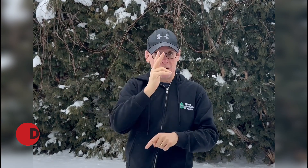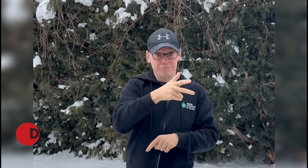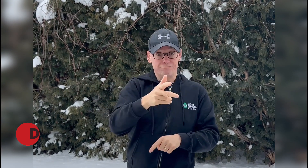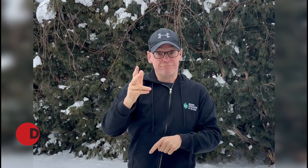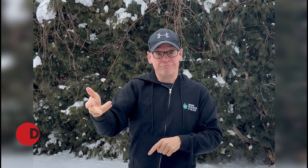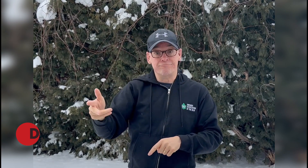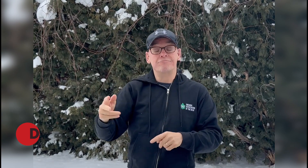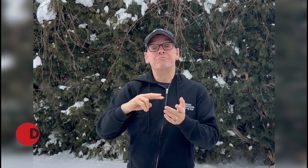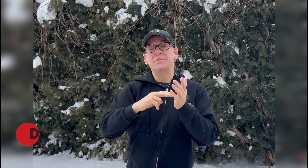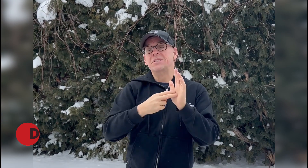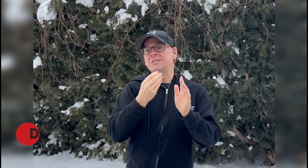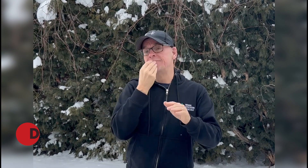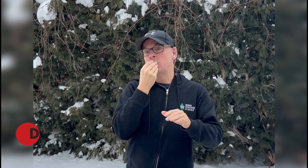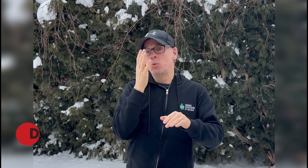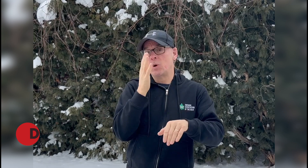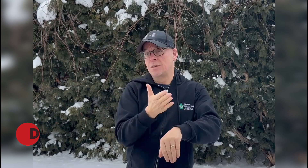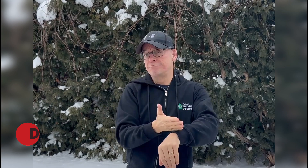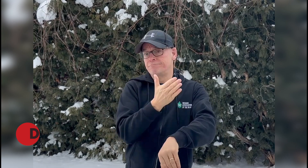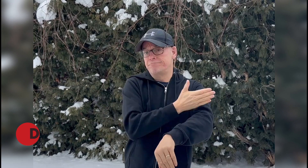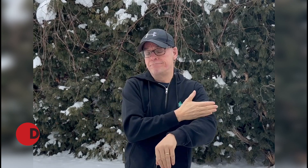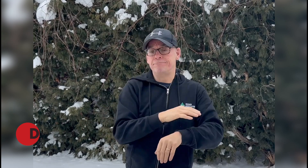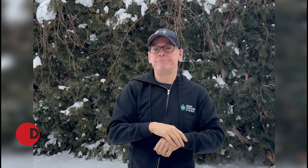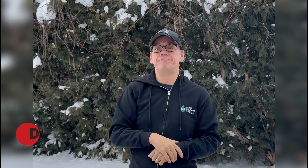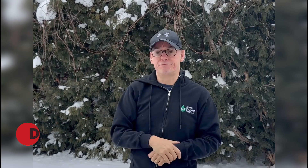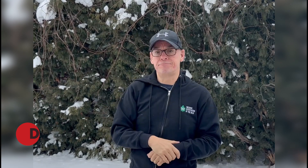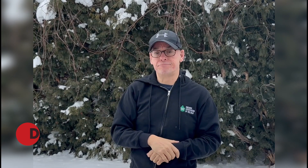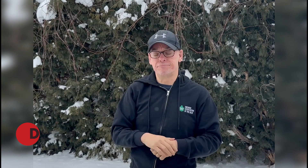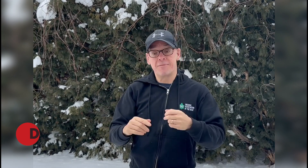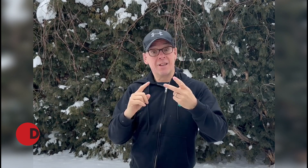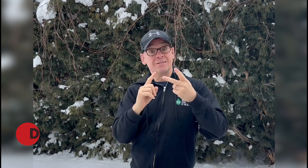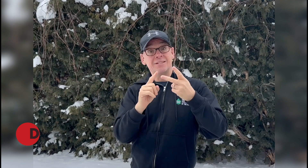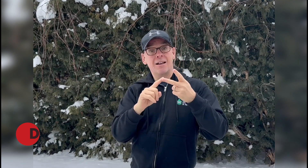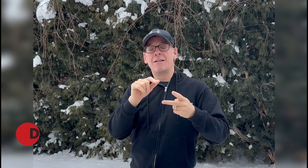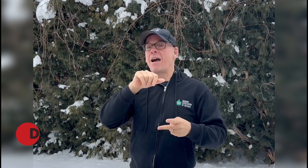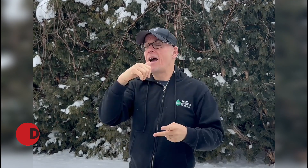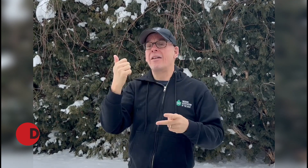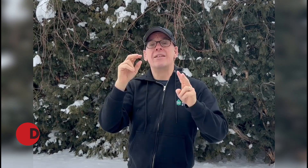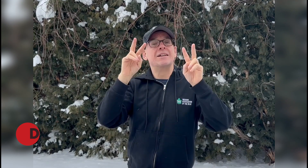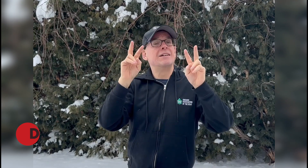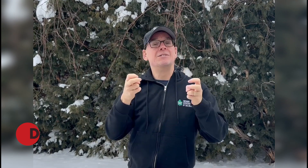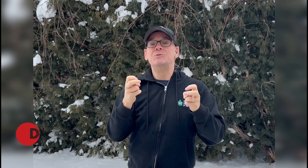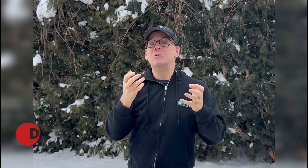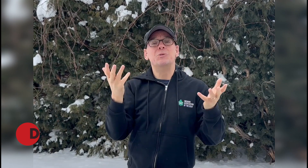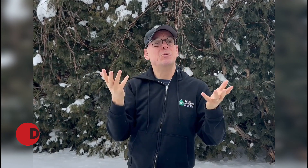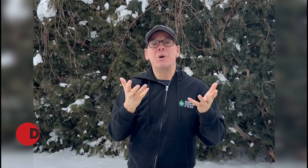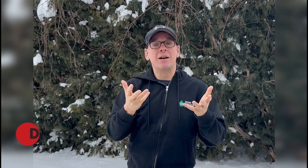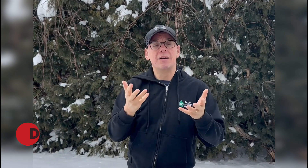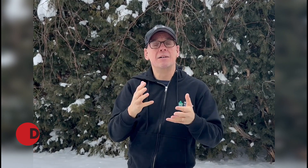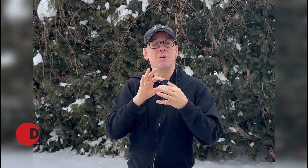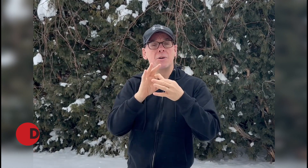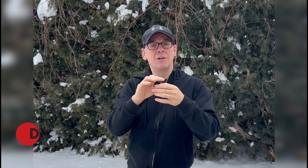to choose. Hopefully, that will improve the food situation. Another issue was related to walking from the streetcar.